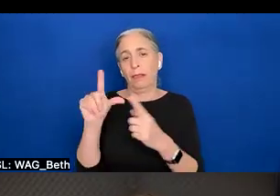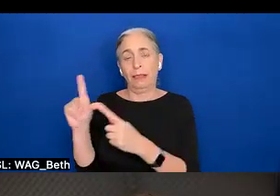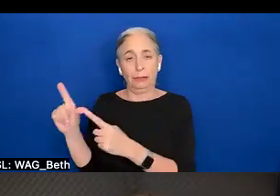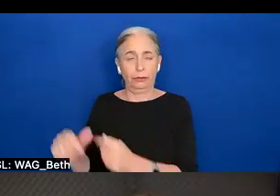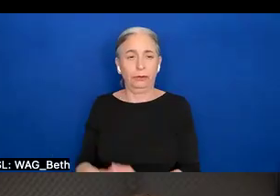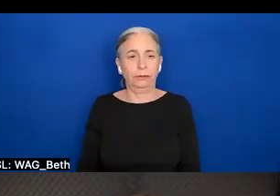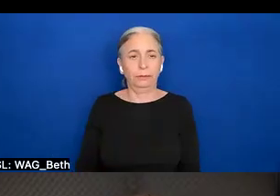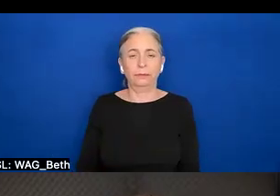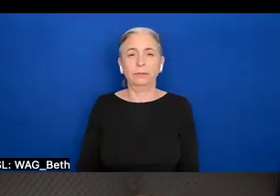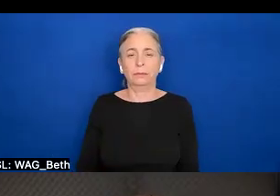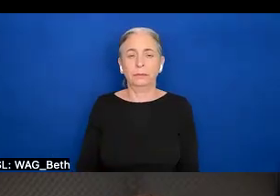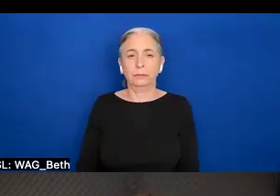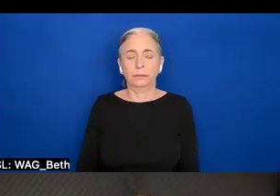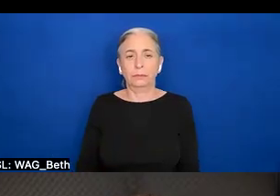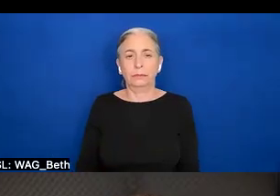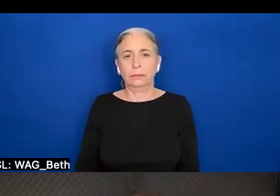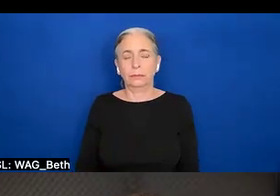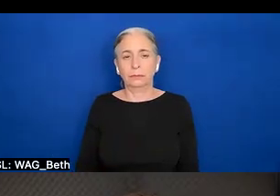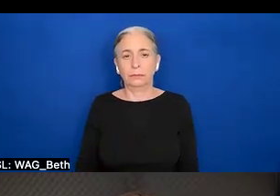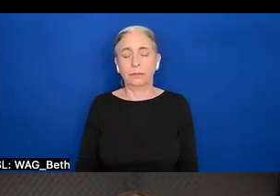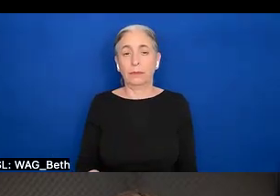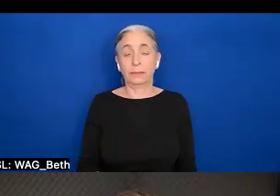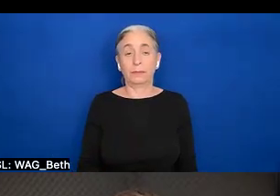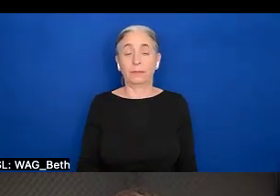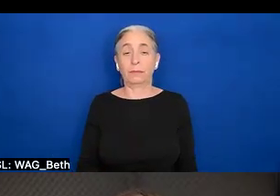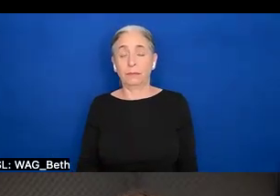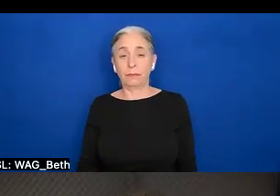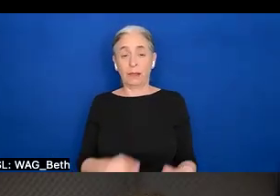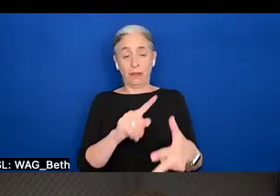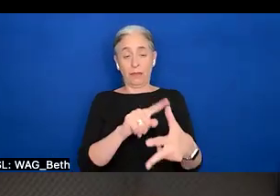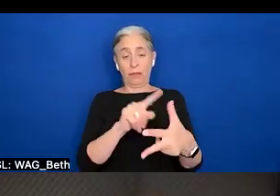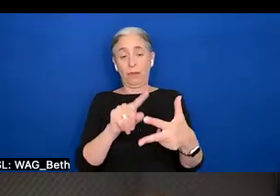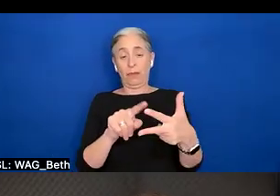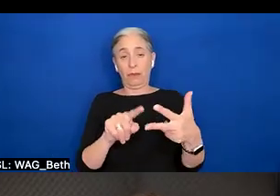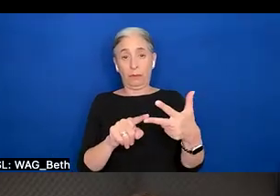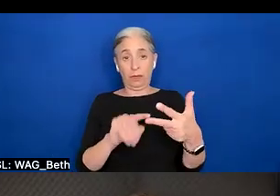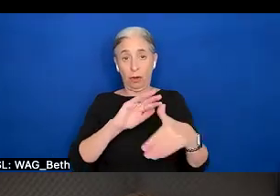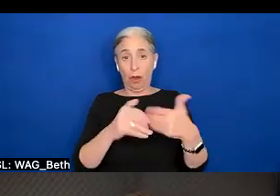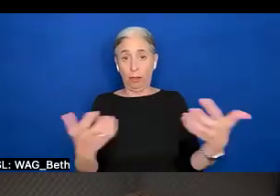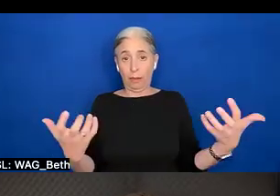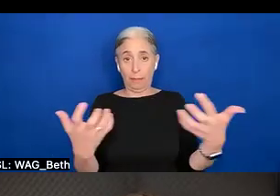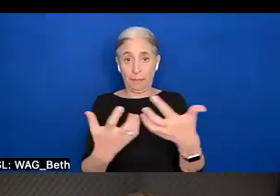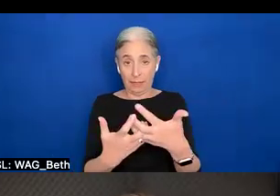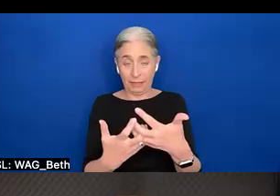As long as those three properties match, we've got the